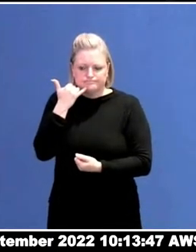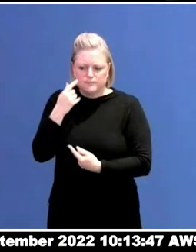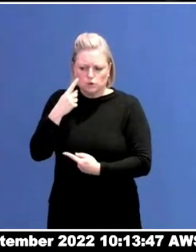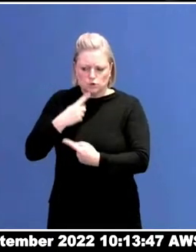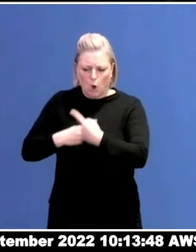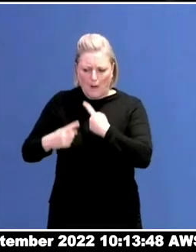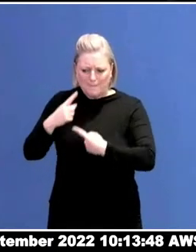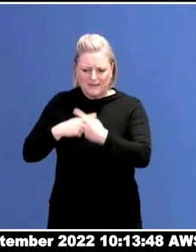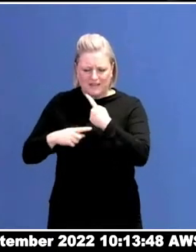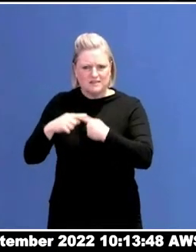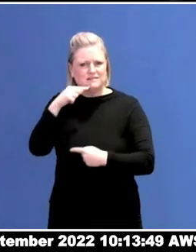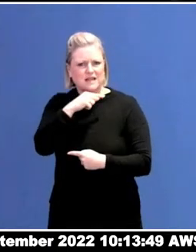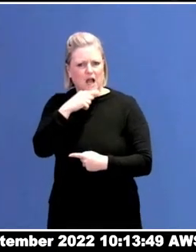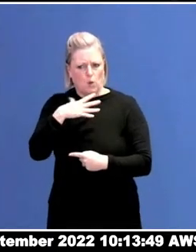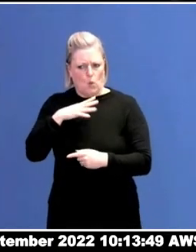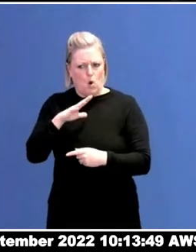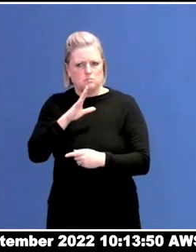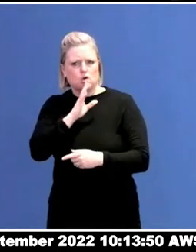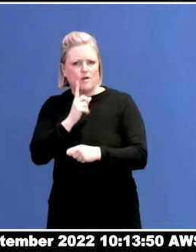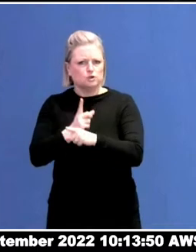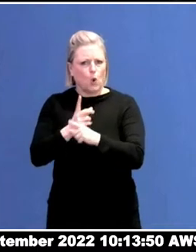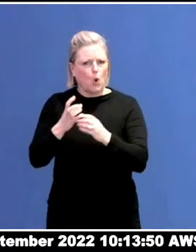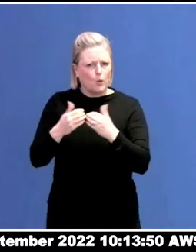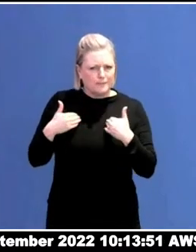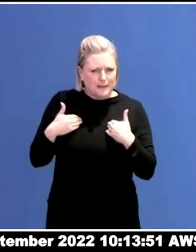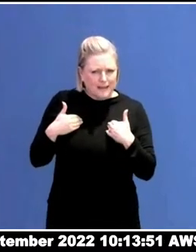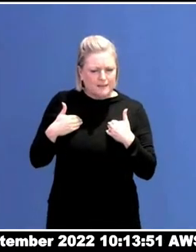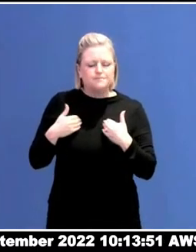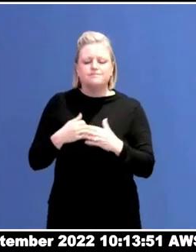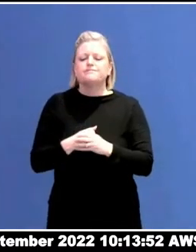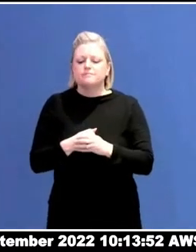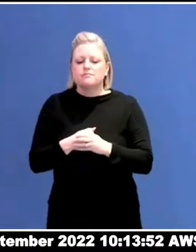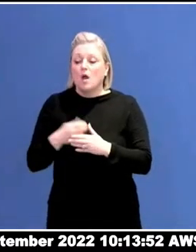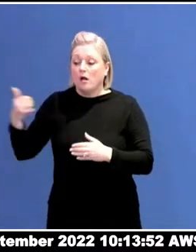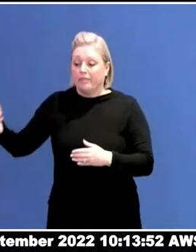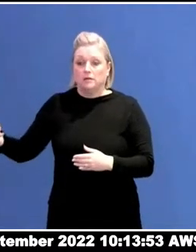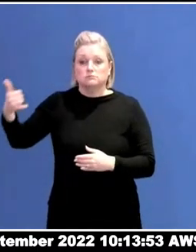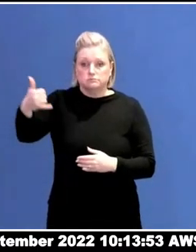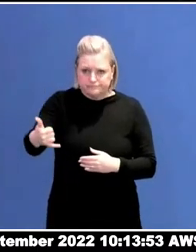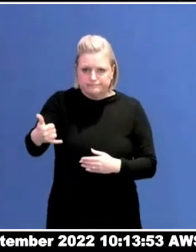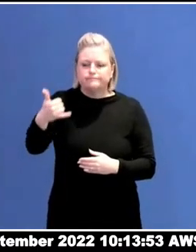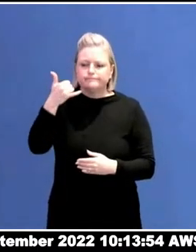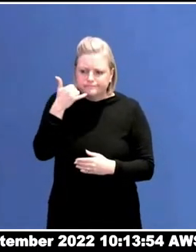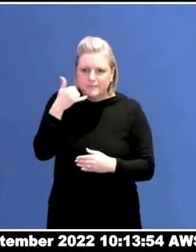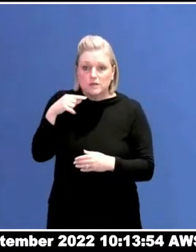wanted to speak with me and he, when I spoke with him, advised me that he had been raped